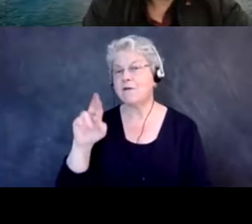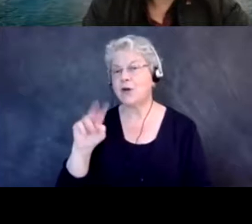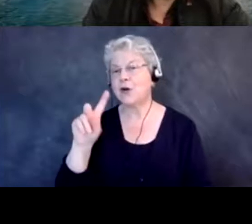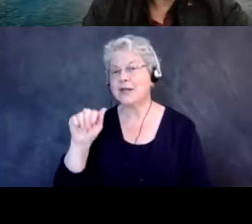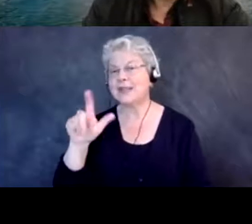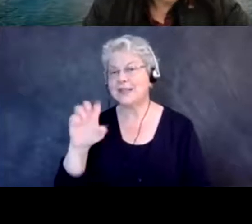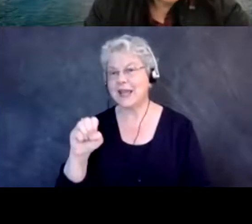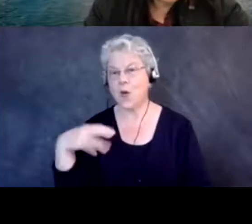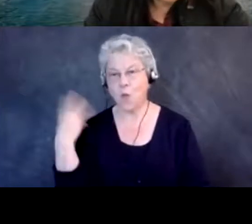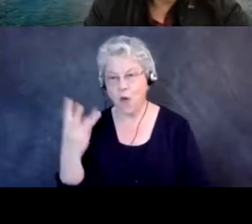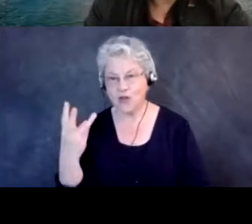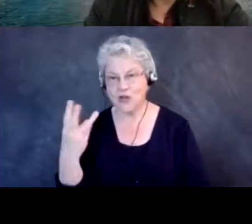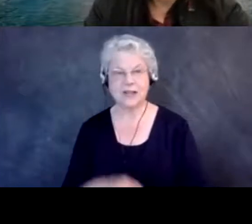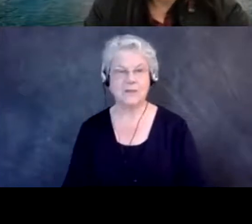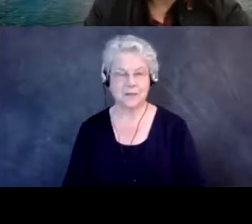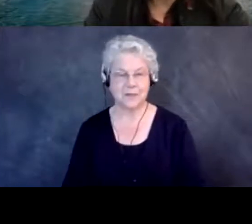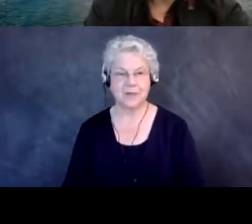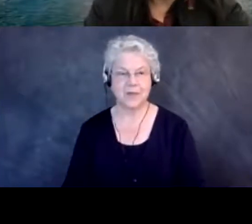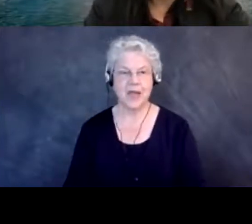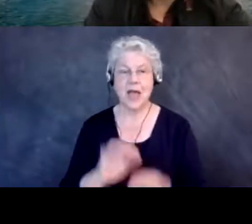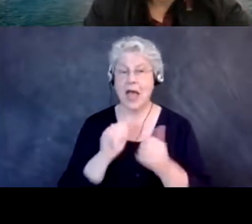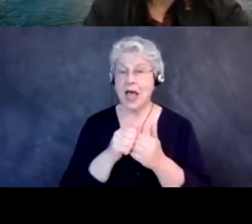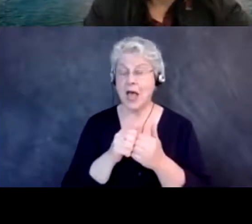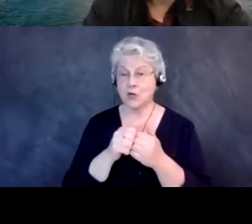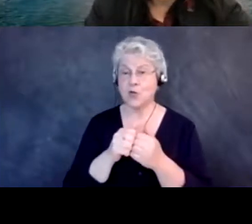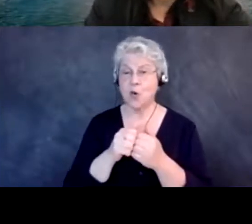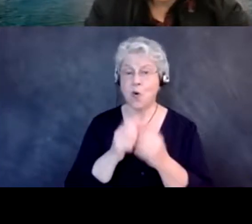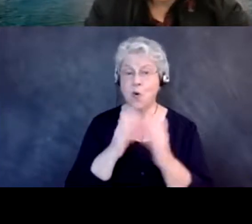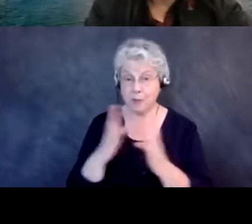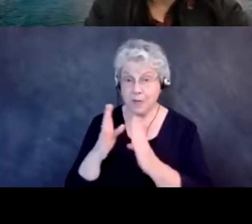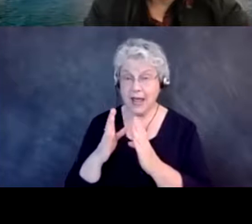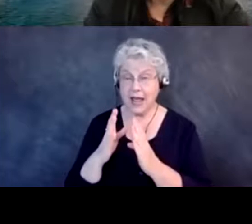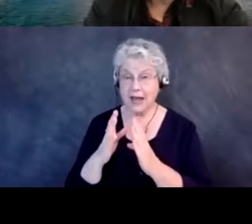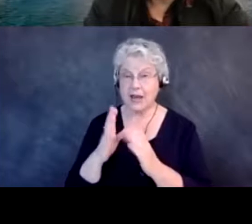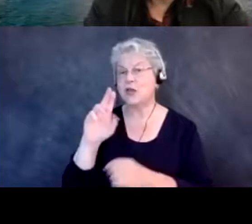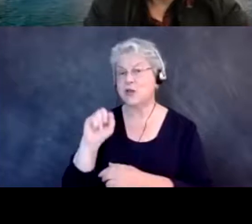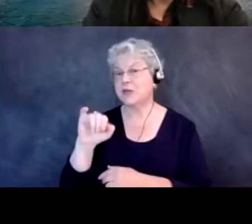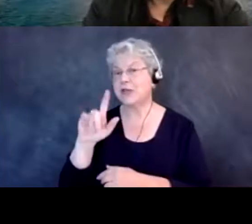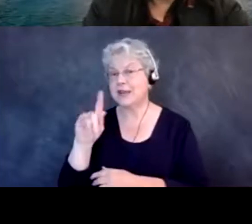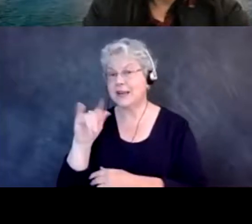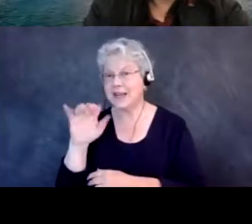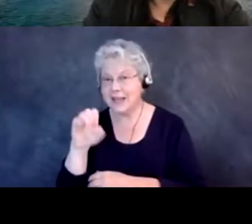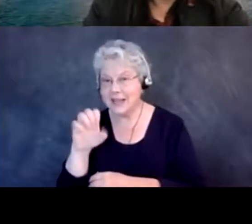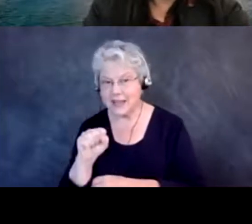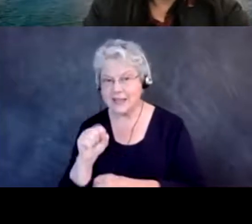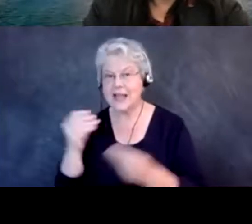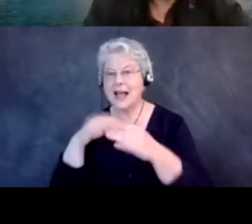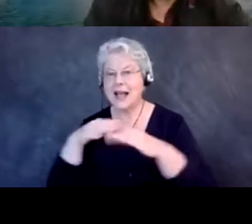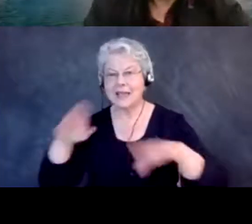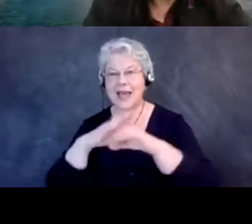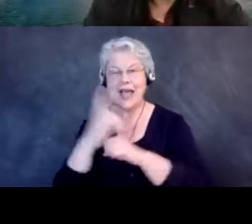with capital plans, utilities, land use planning, housing, and transportation. I learned a lot from